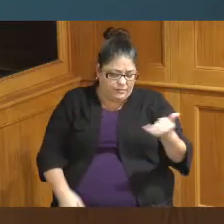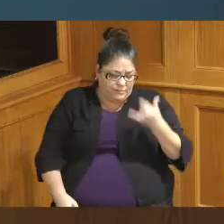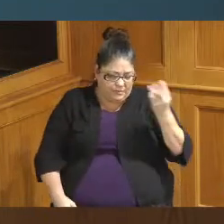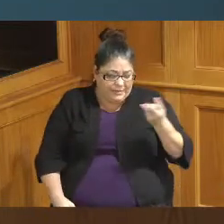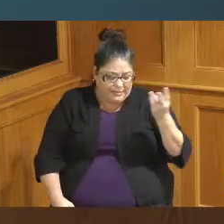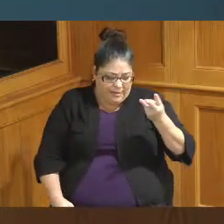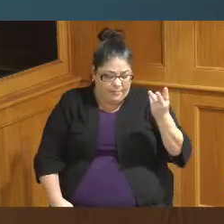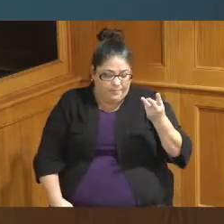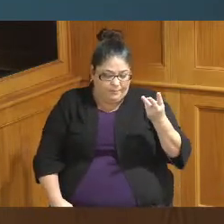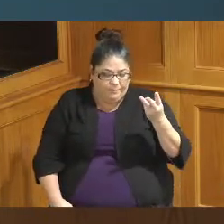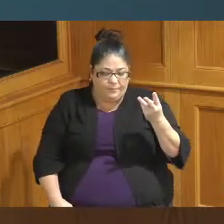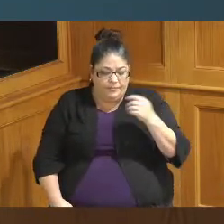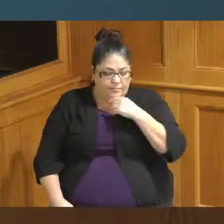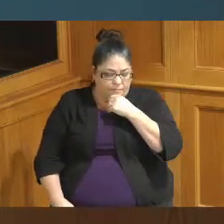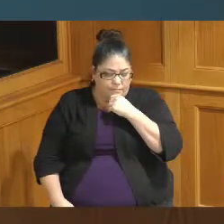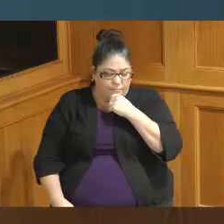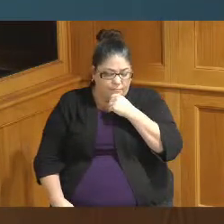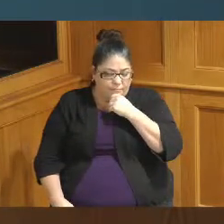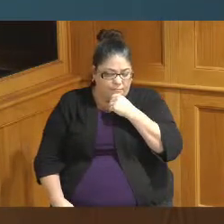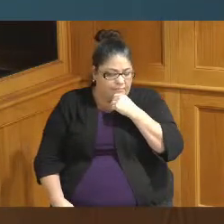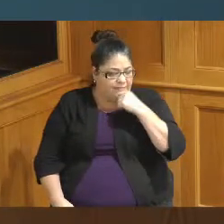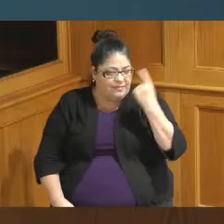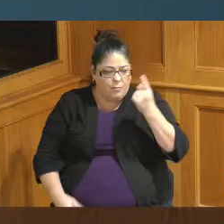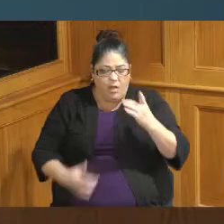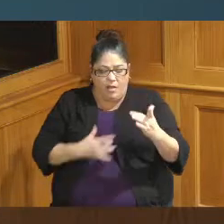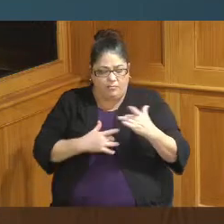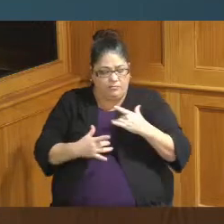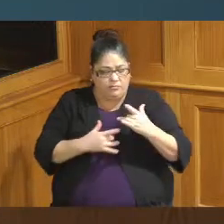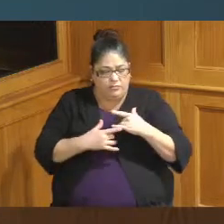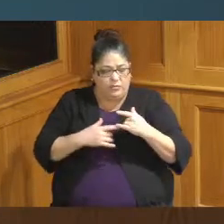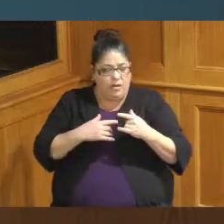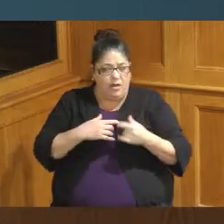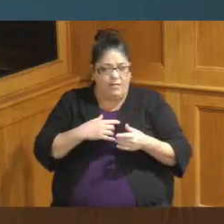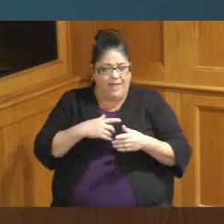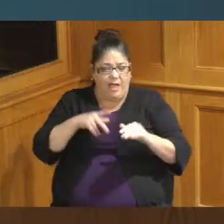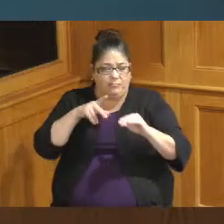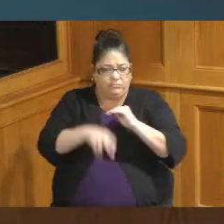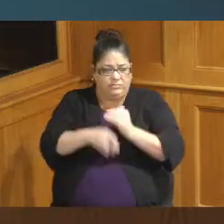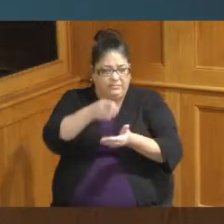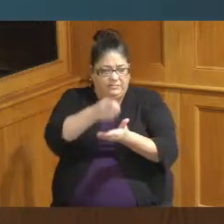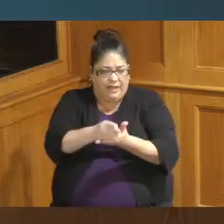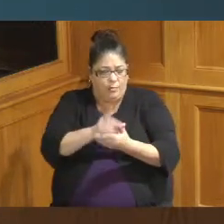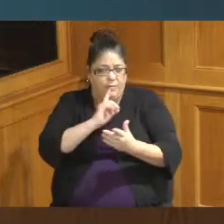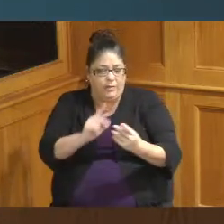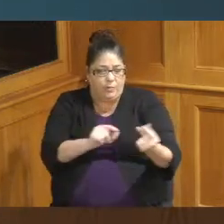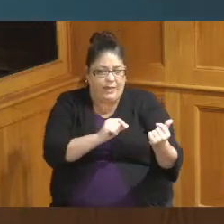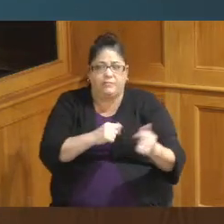there was some concerns about it ending really quickly and I was a little concerned because I